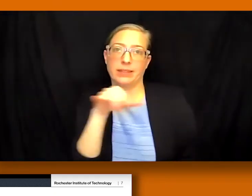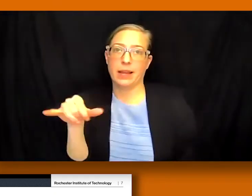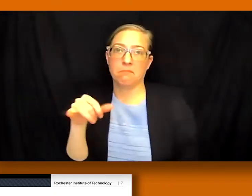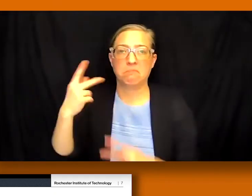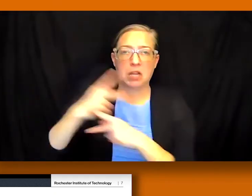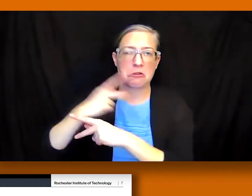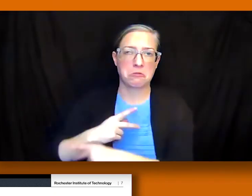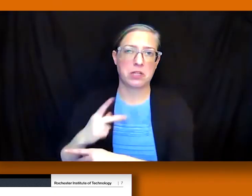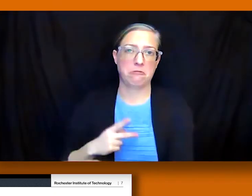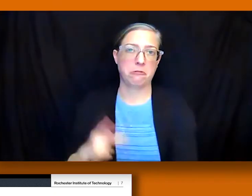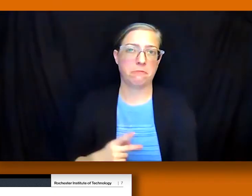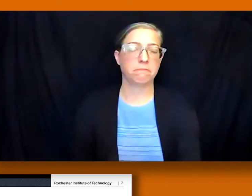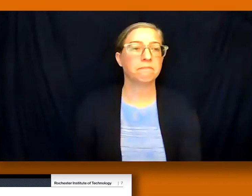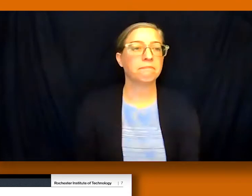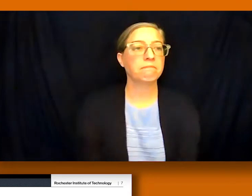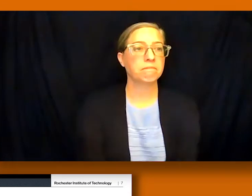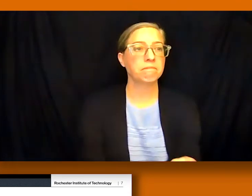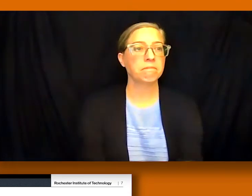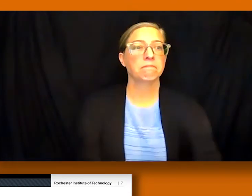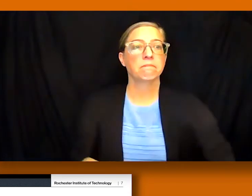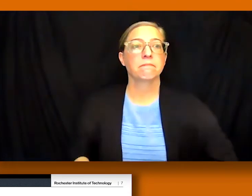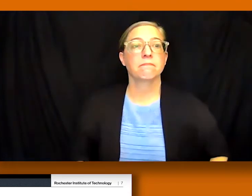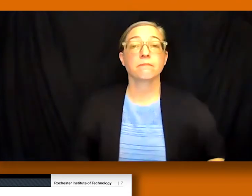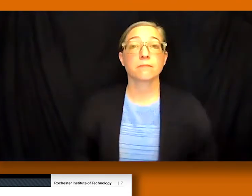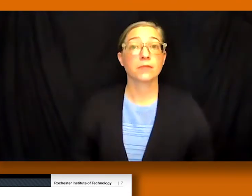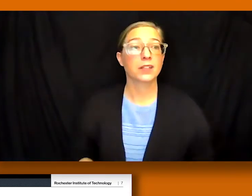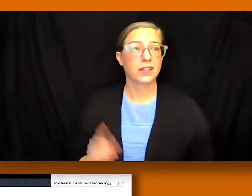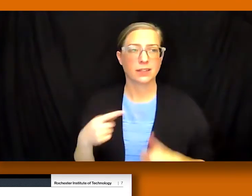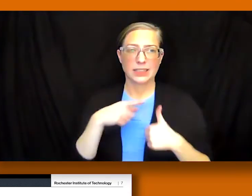Technical staff, um, and support staff